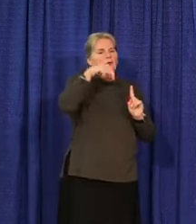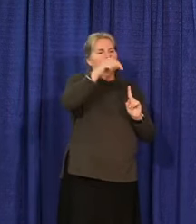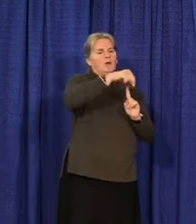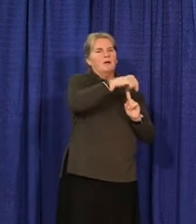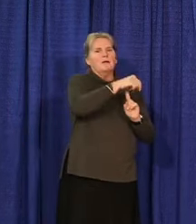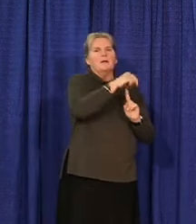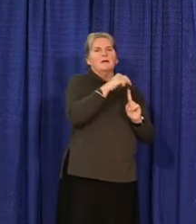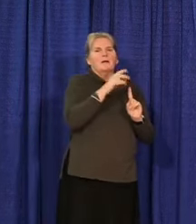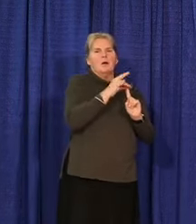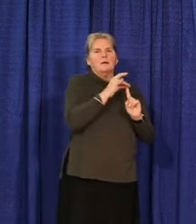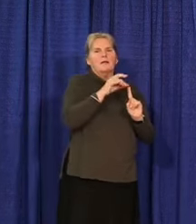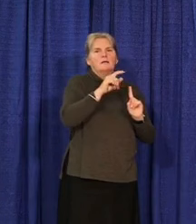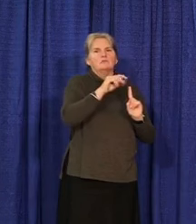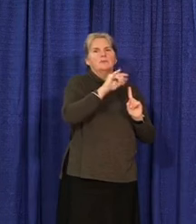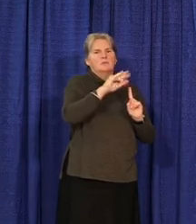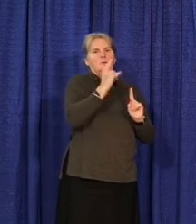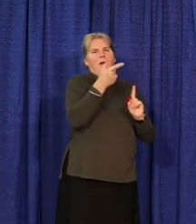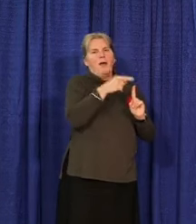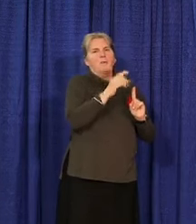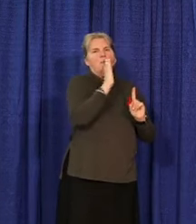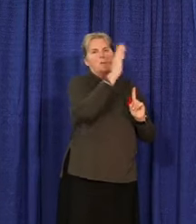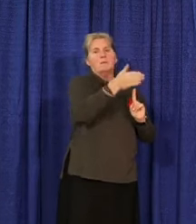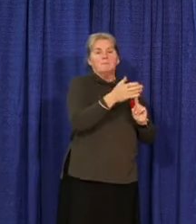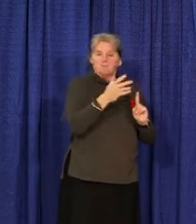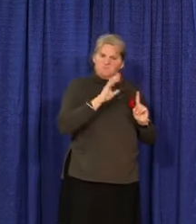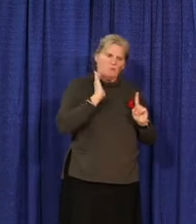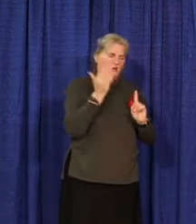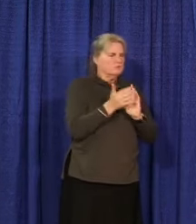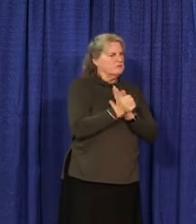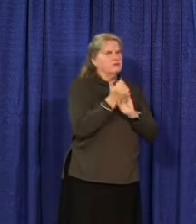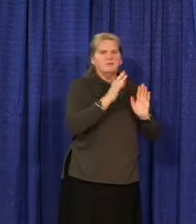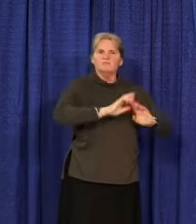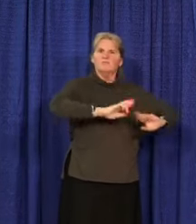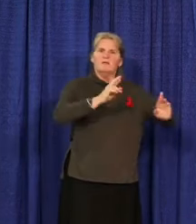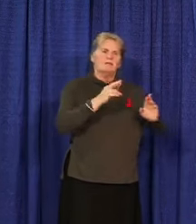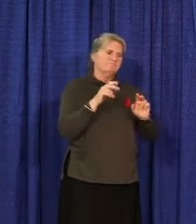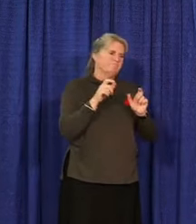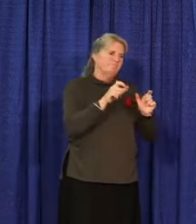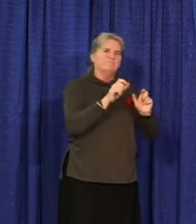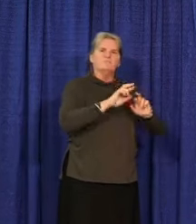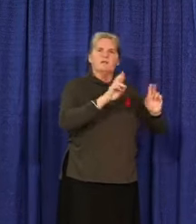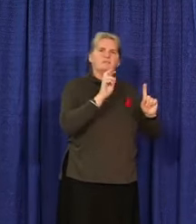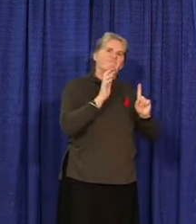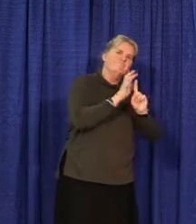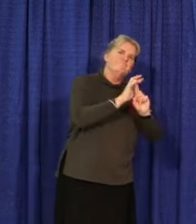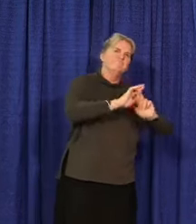But this is what we know how to do. Pat: Thank you. We will move to L'Aurore